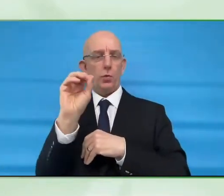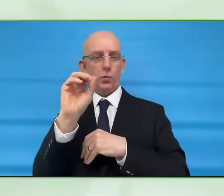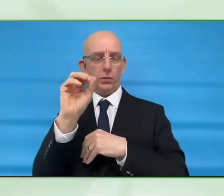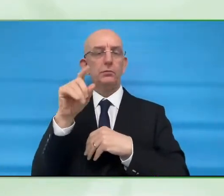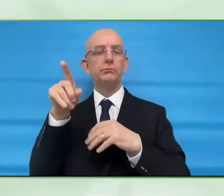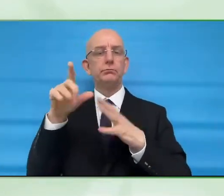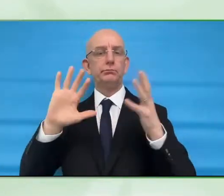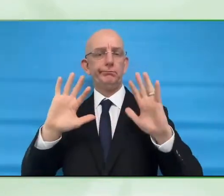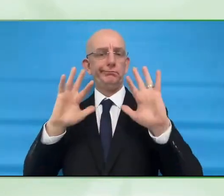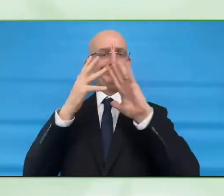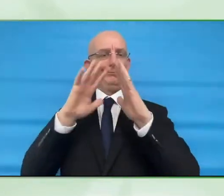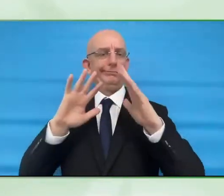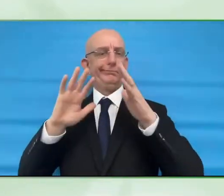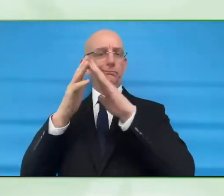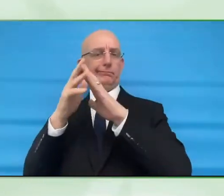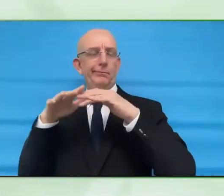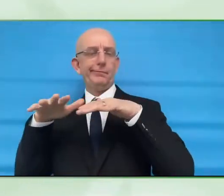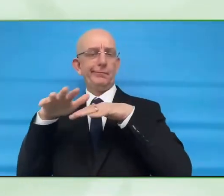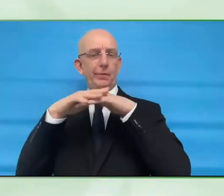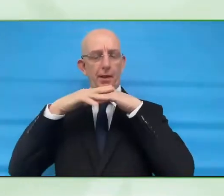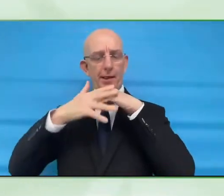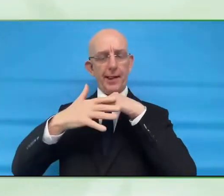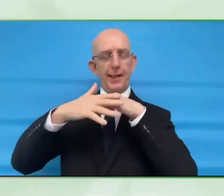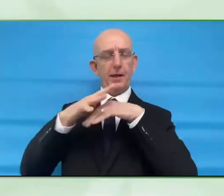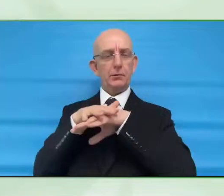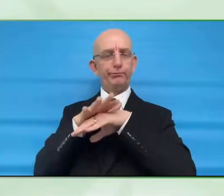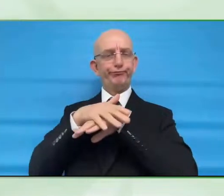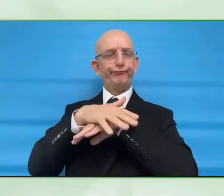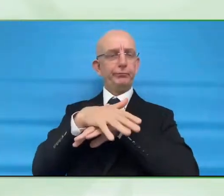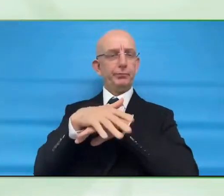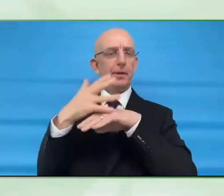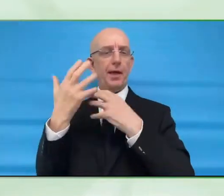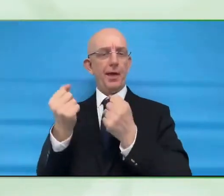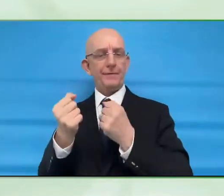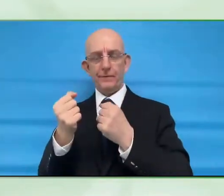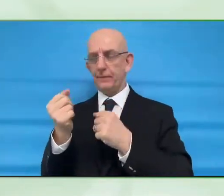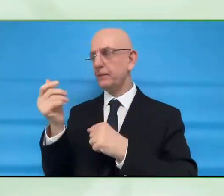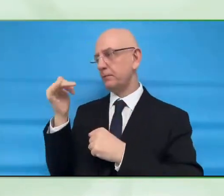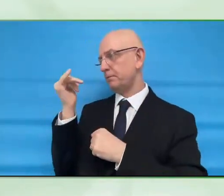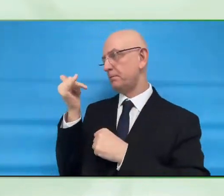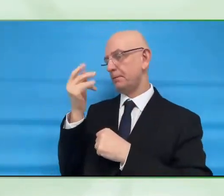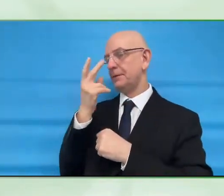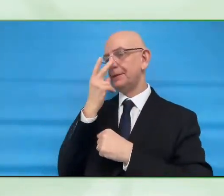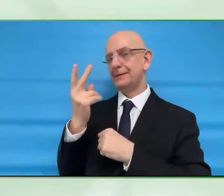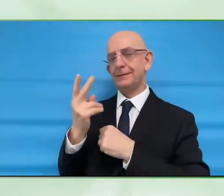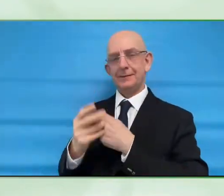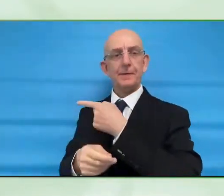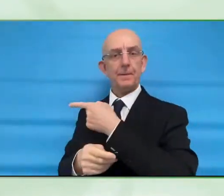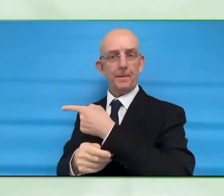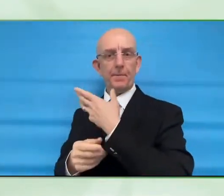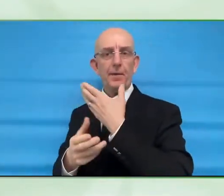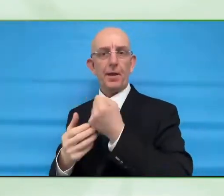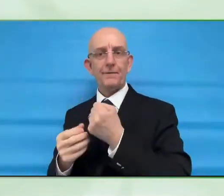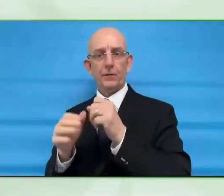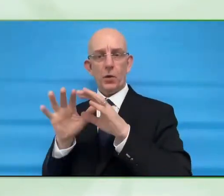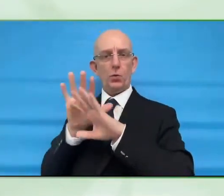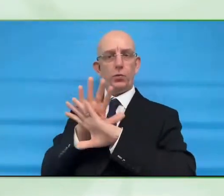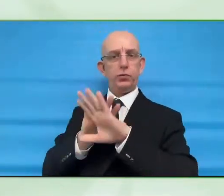There are a few craters, the next book will show them, for example.